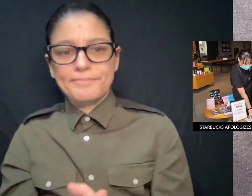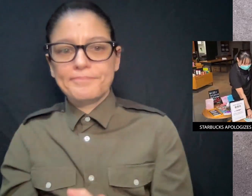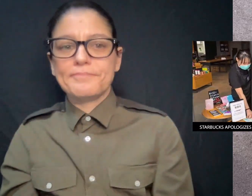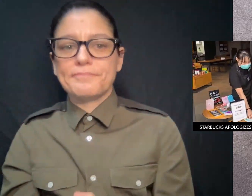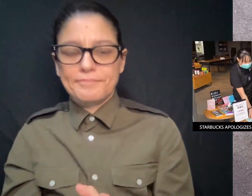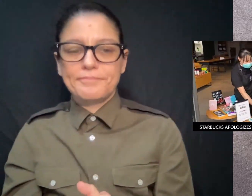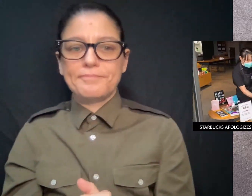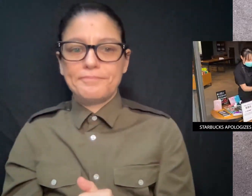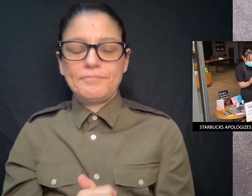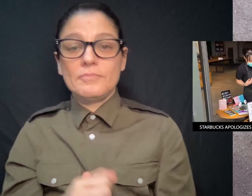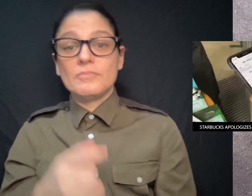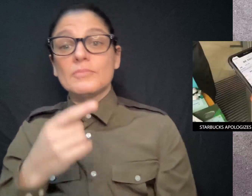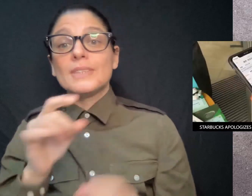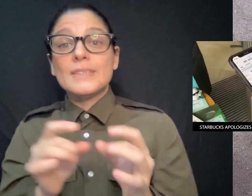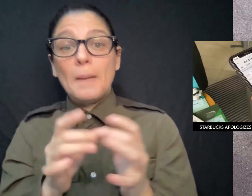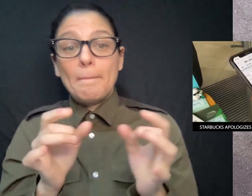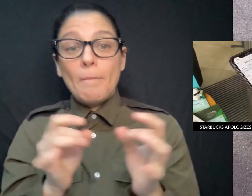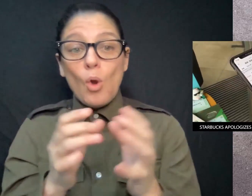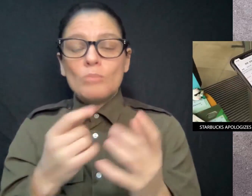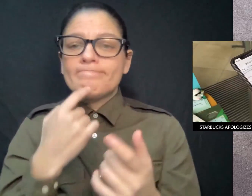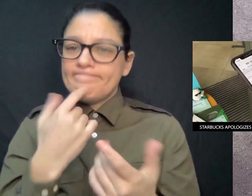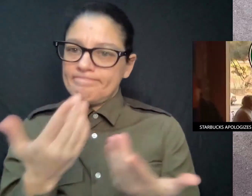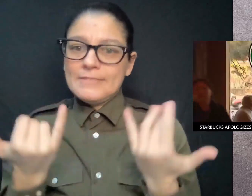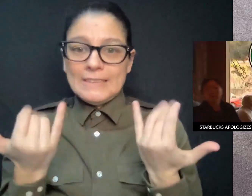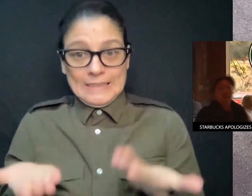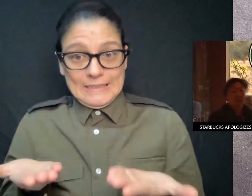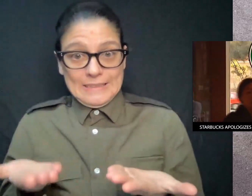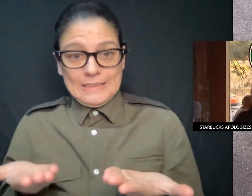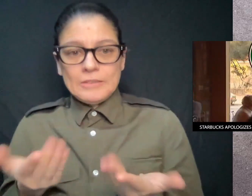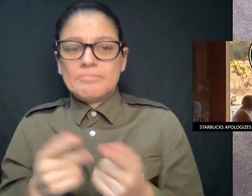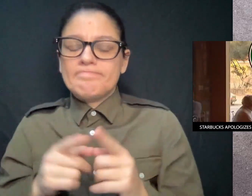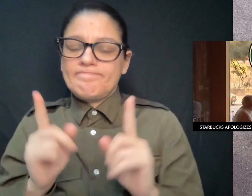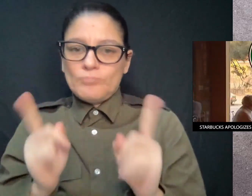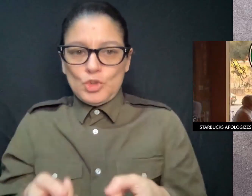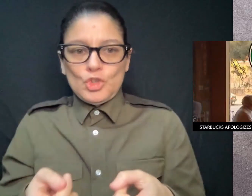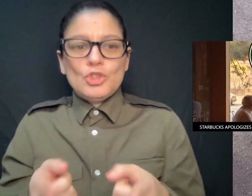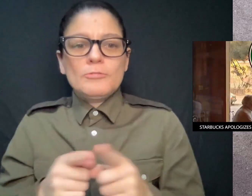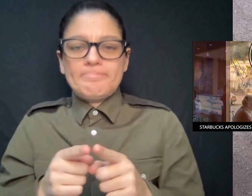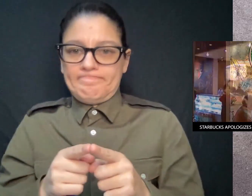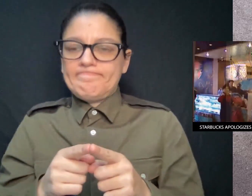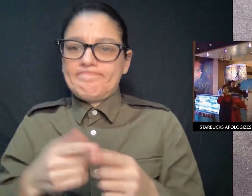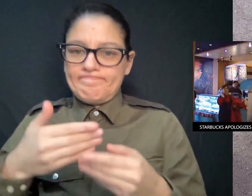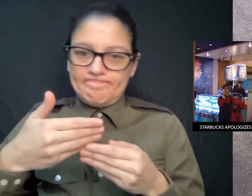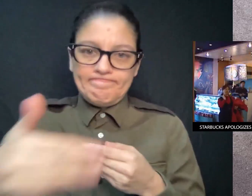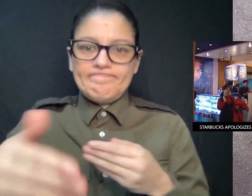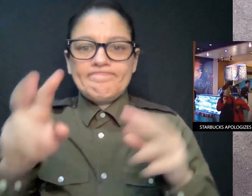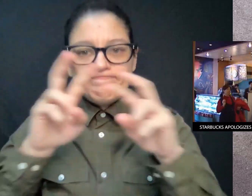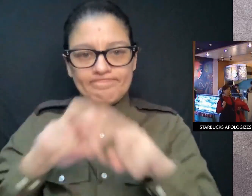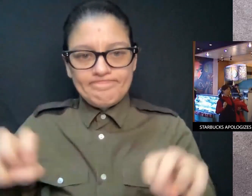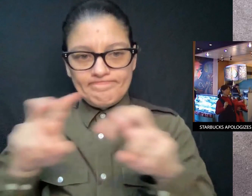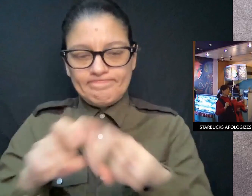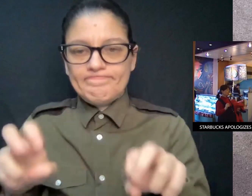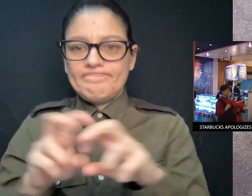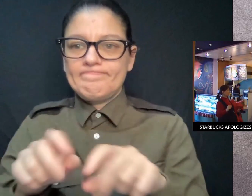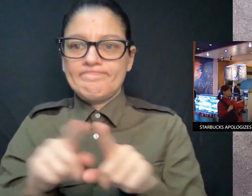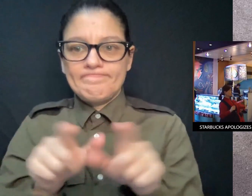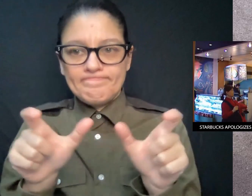the company had not sufficiently paid attention to food safety standards and now Starbucks